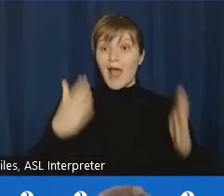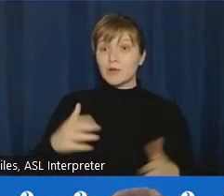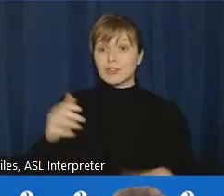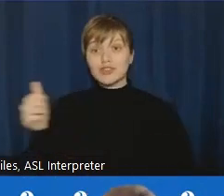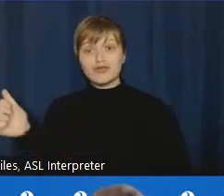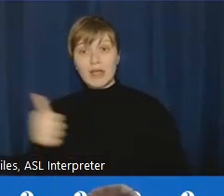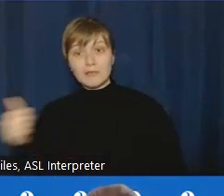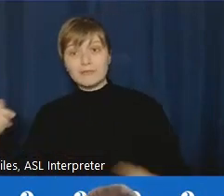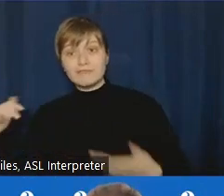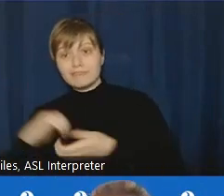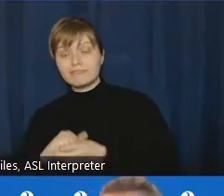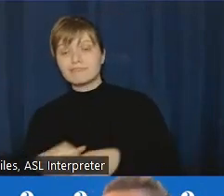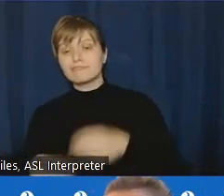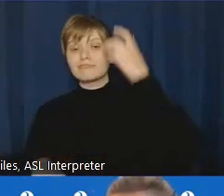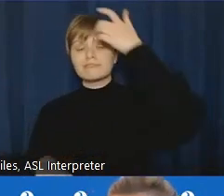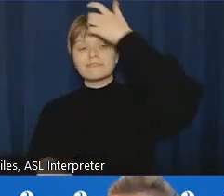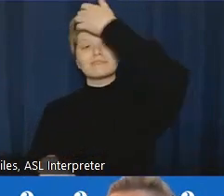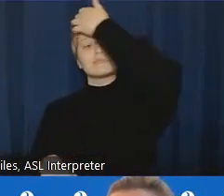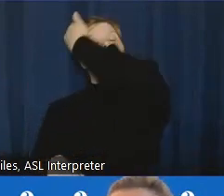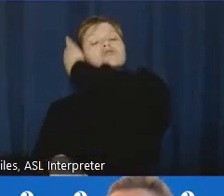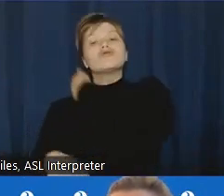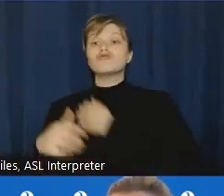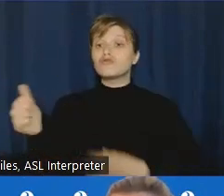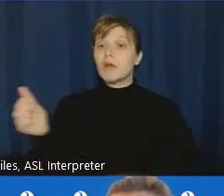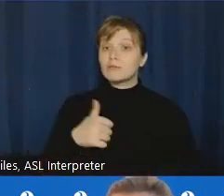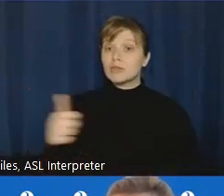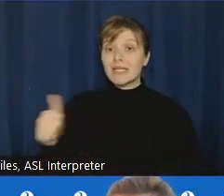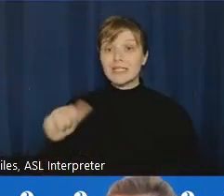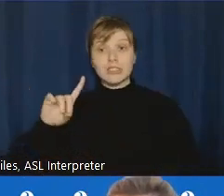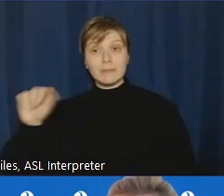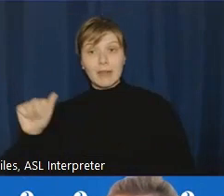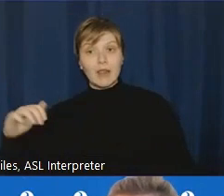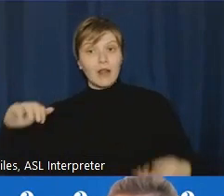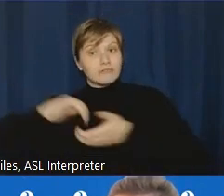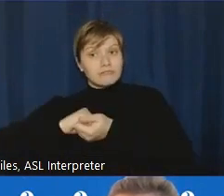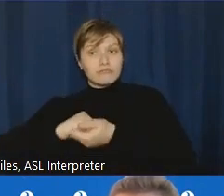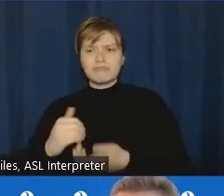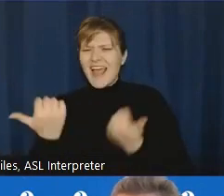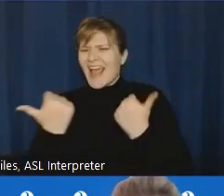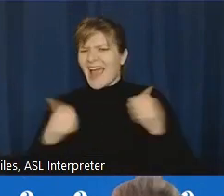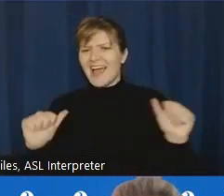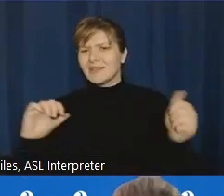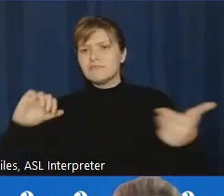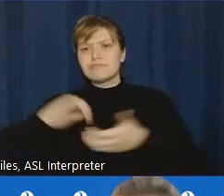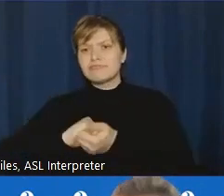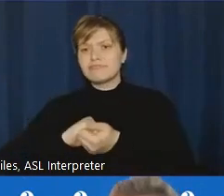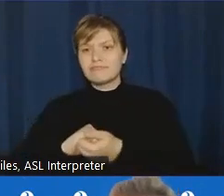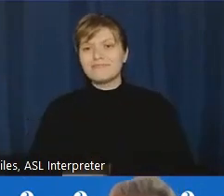and disability—the sky is the limit. I just wanted to share with you the grant funding opportunities.